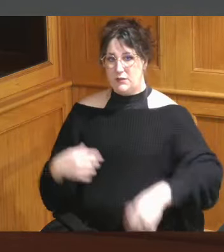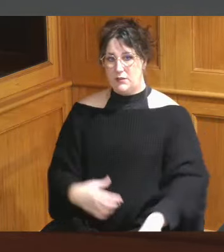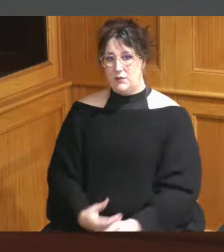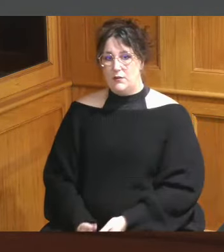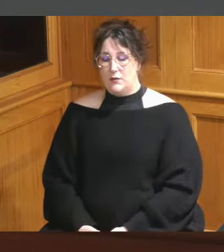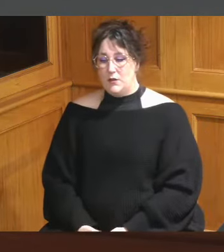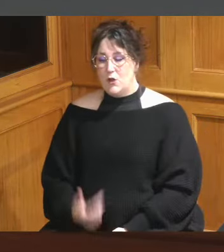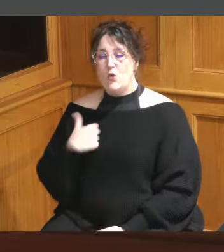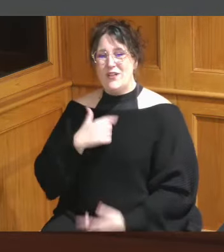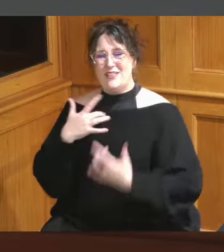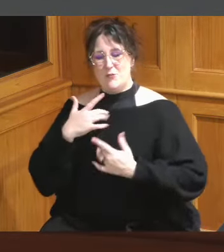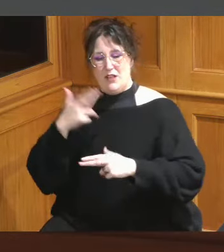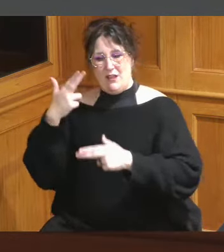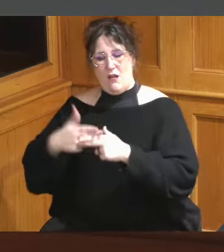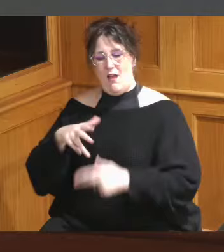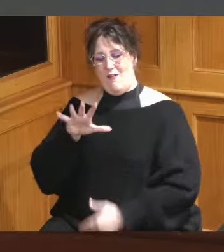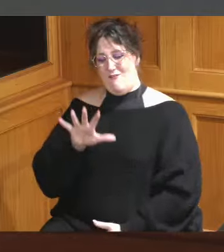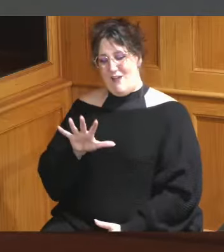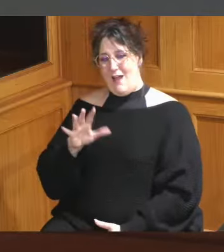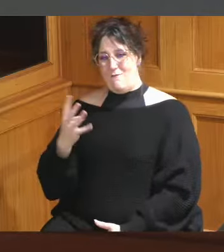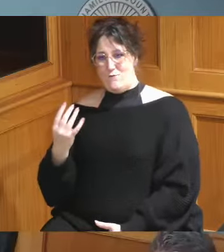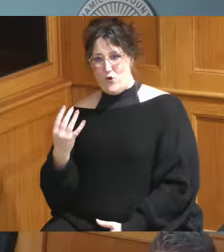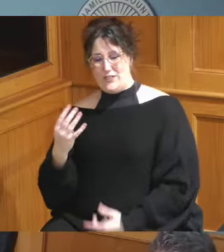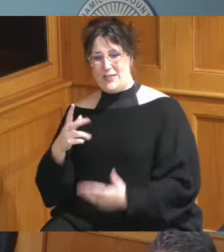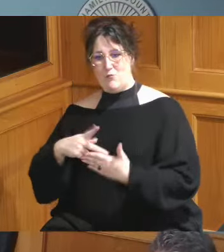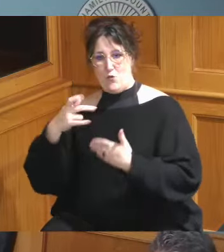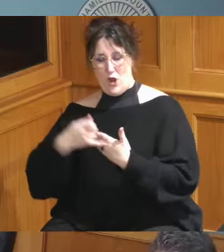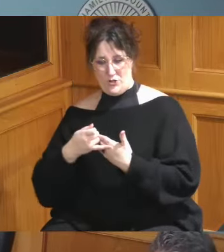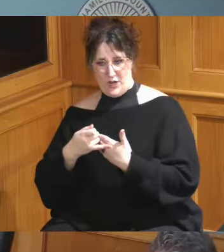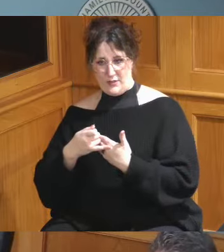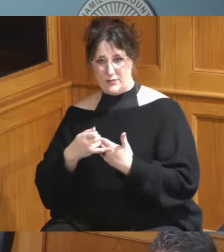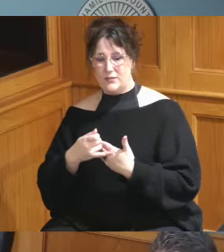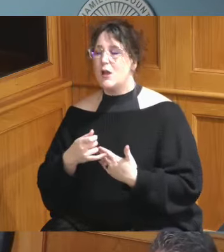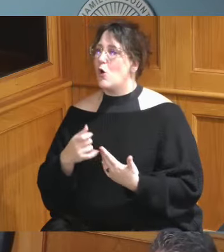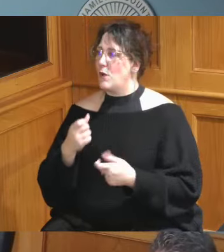project. So, just for a future Yeah. I just want to make sure that that the public benefit was